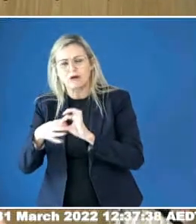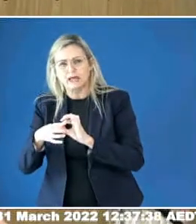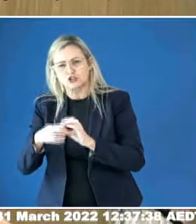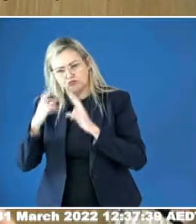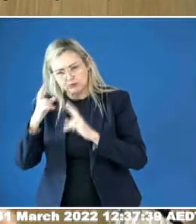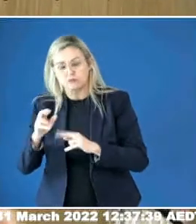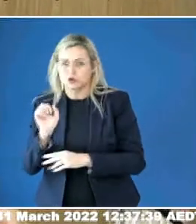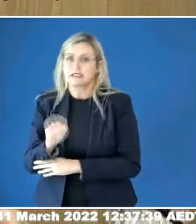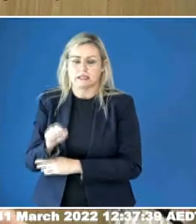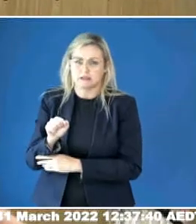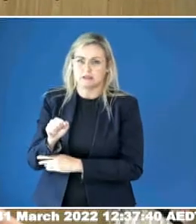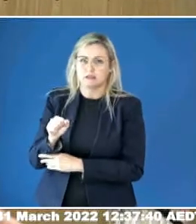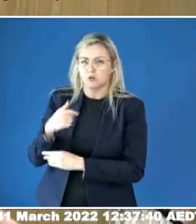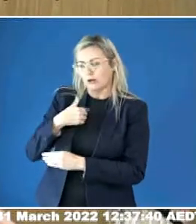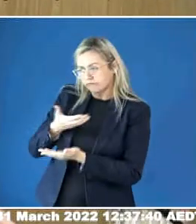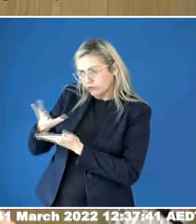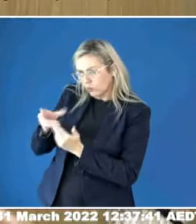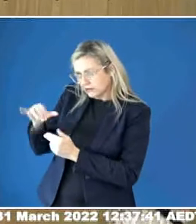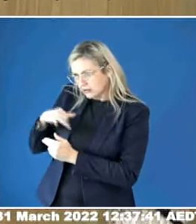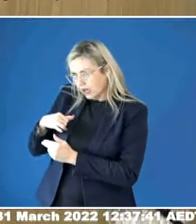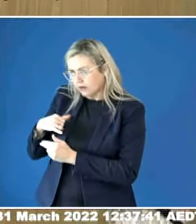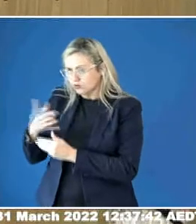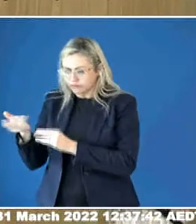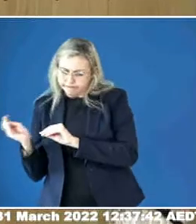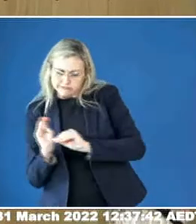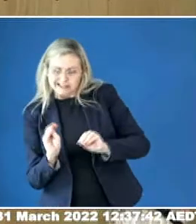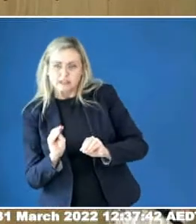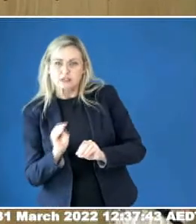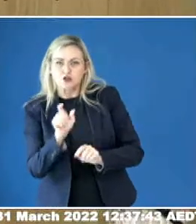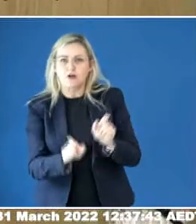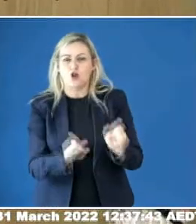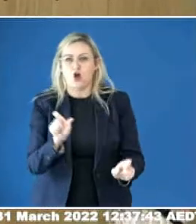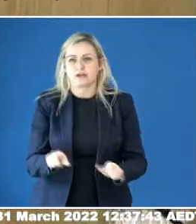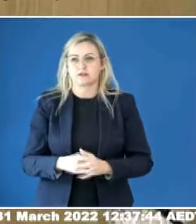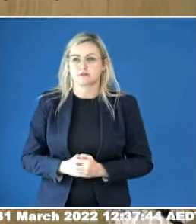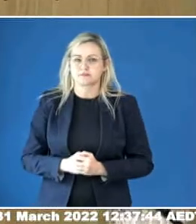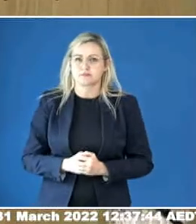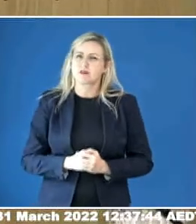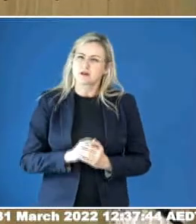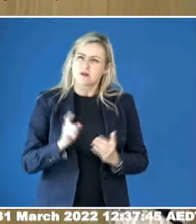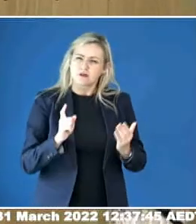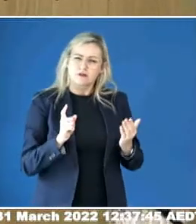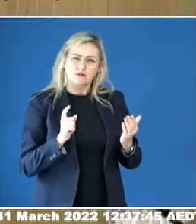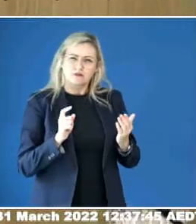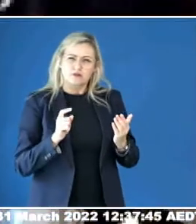So, yes, absolutely. MS BENNETT: Because at the moment it reads very much like action to